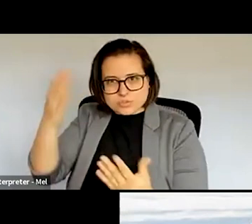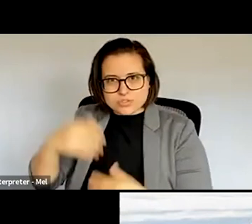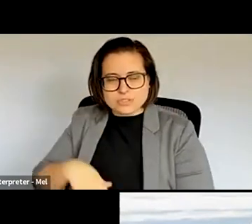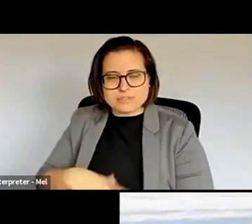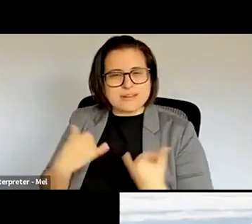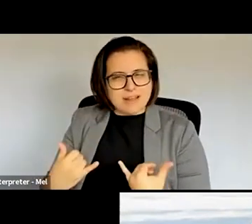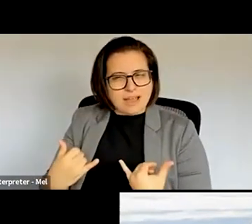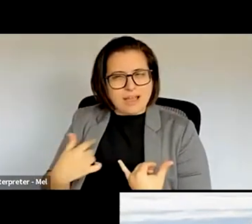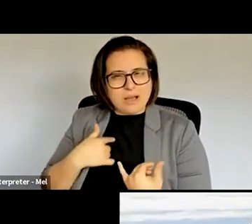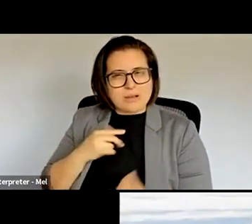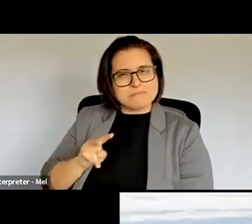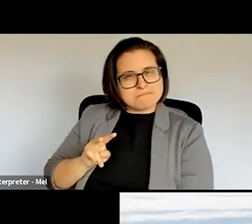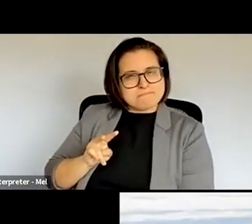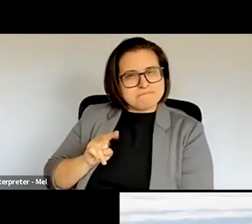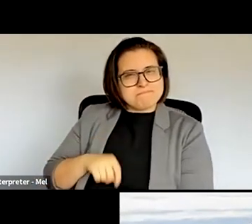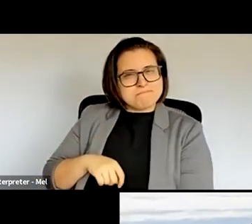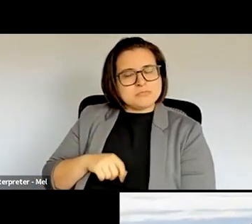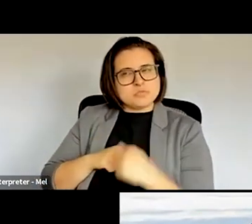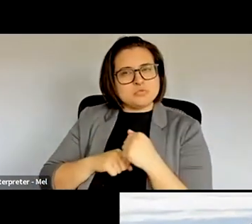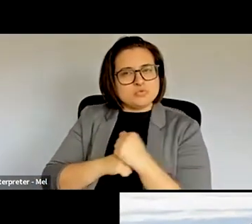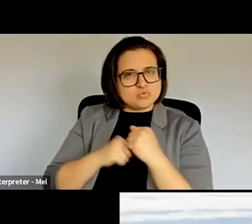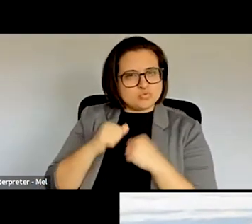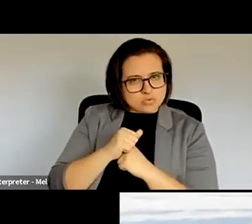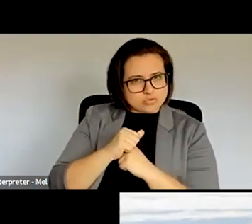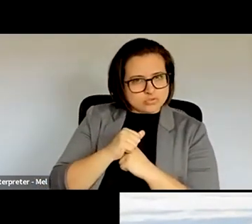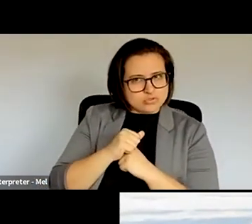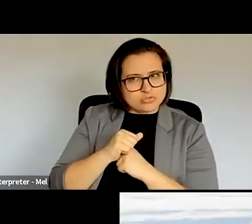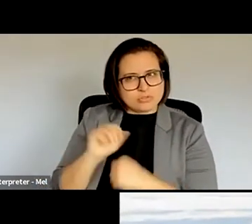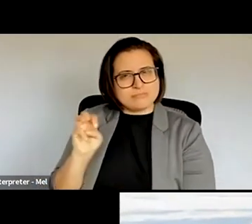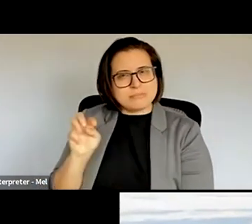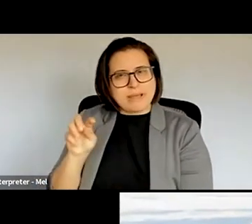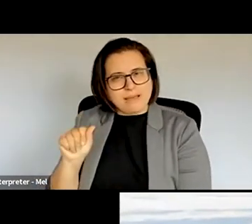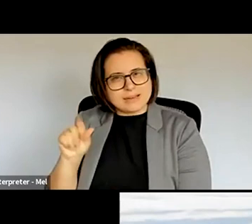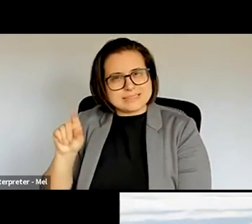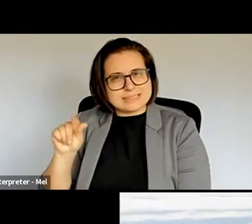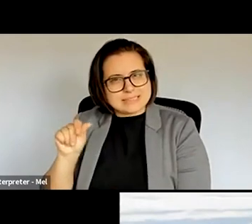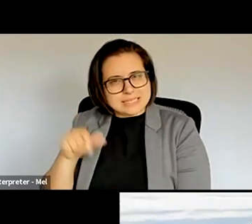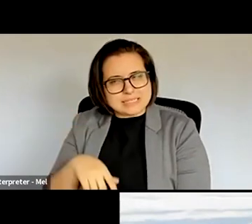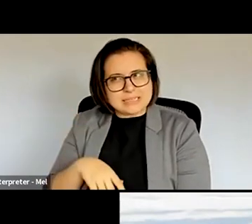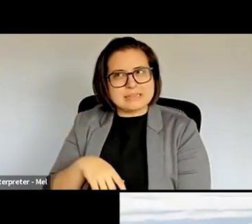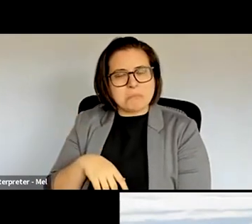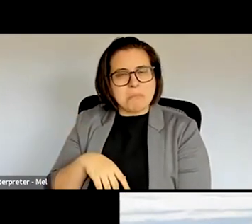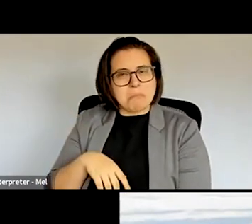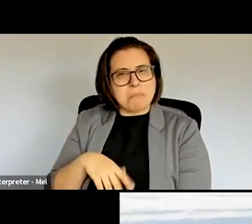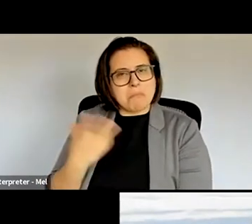wonder whether structure and metadata and the like will become even more central to finding